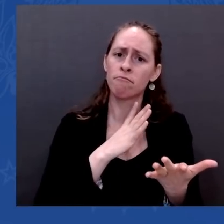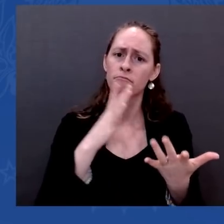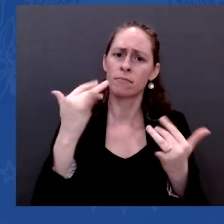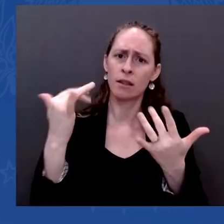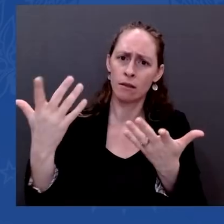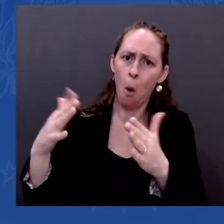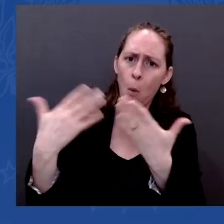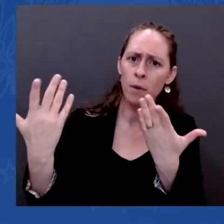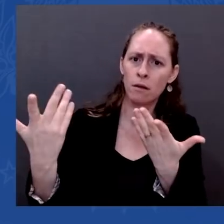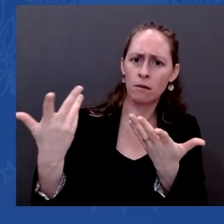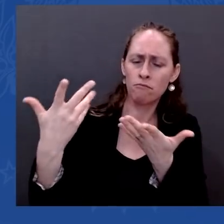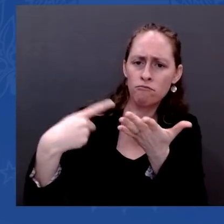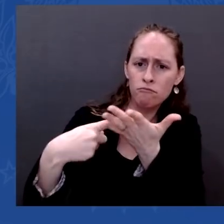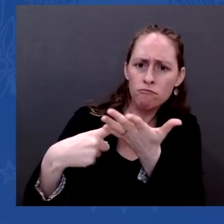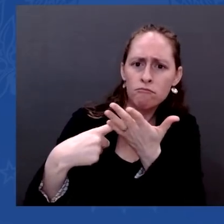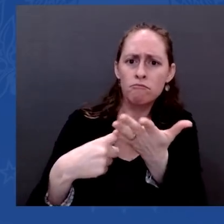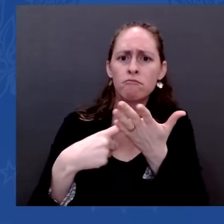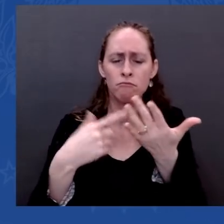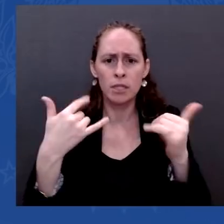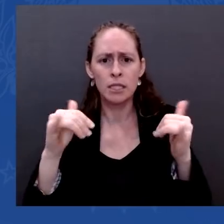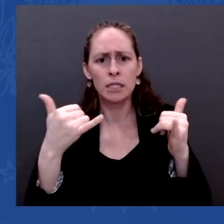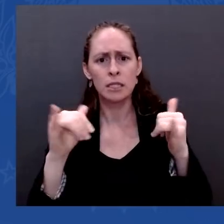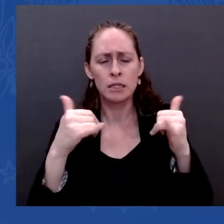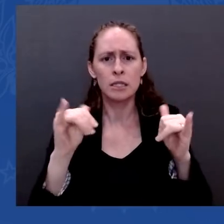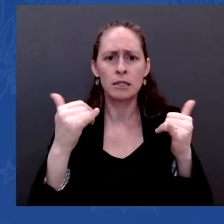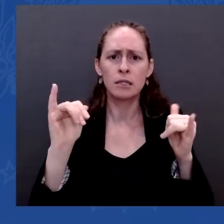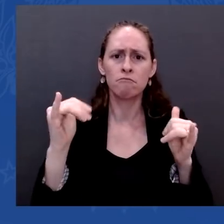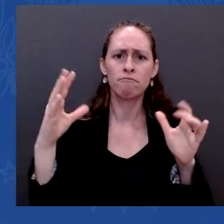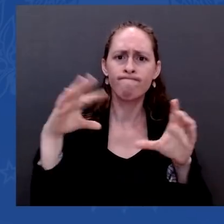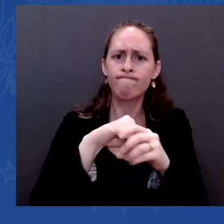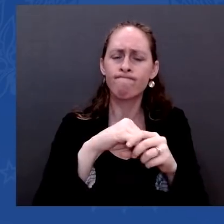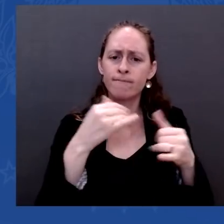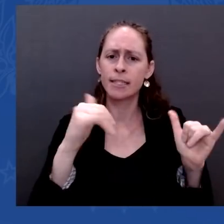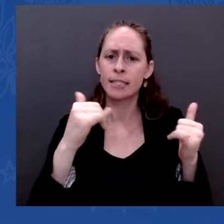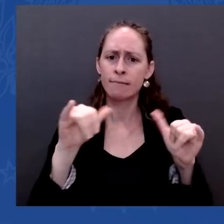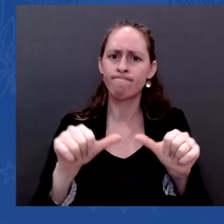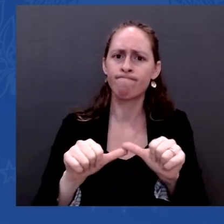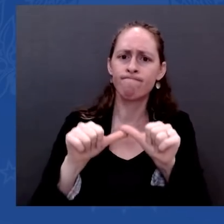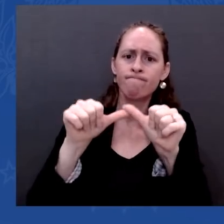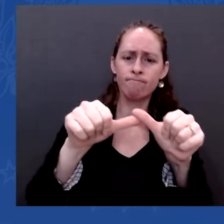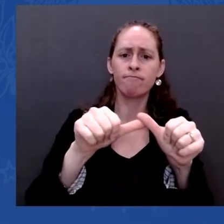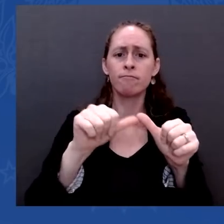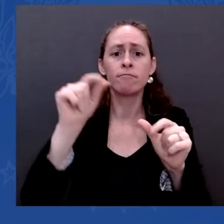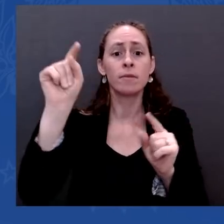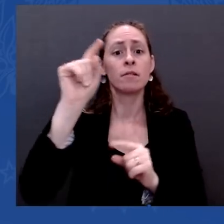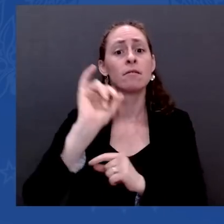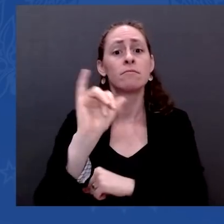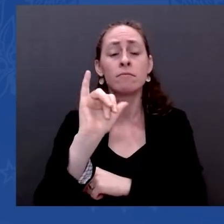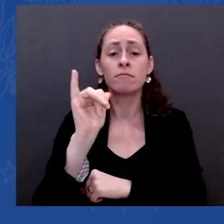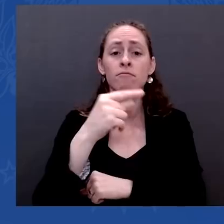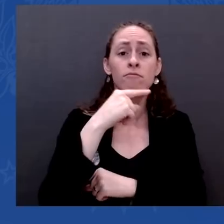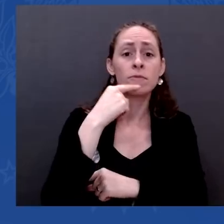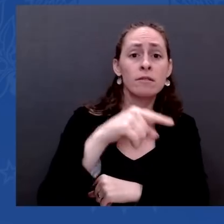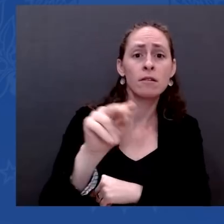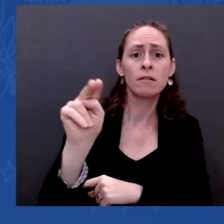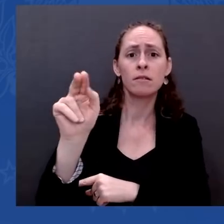within the NATO-Russia format. This is also important, also because Russia needs to understand that NATO stands together and that NATO is prepared.